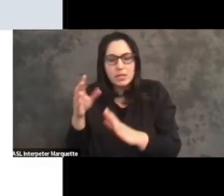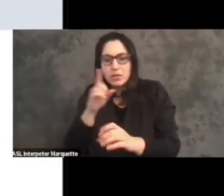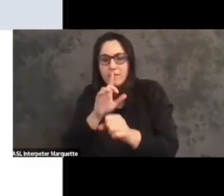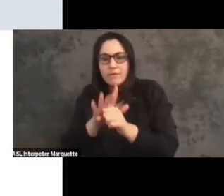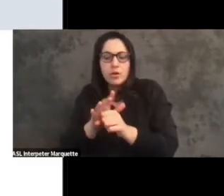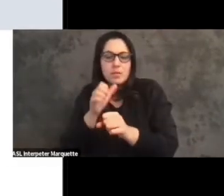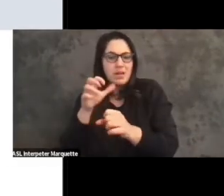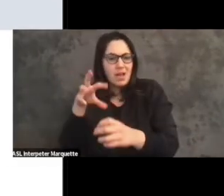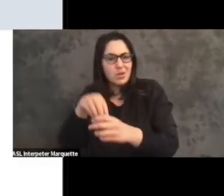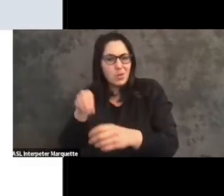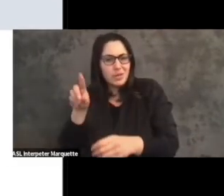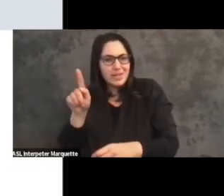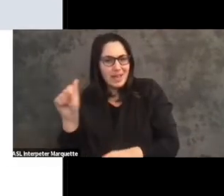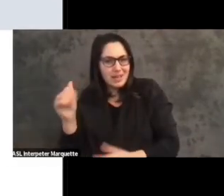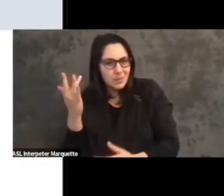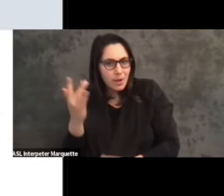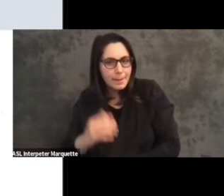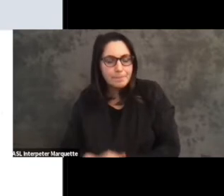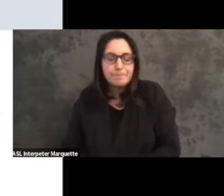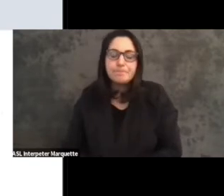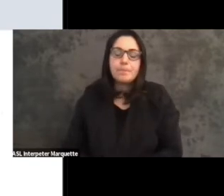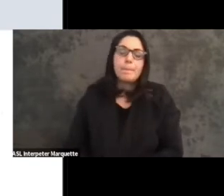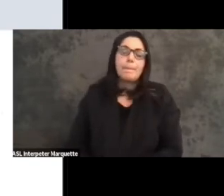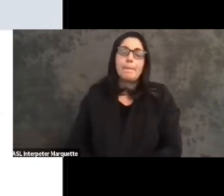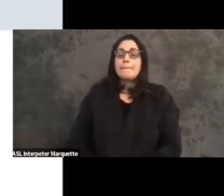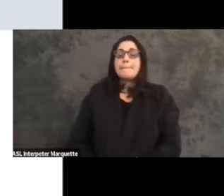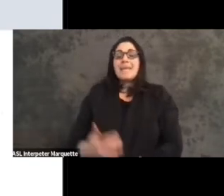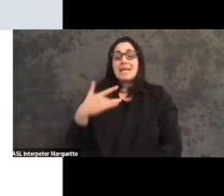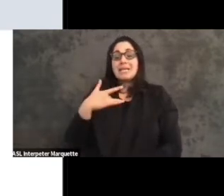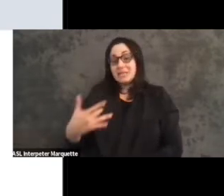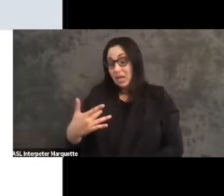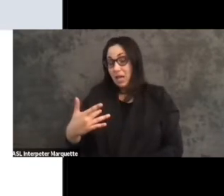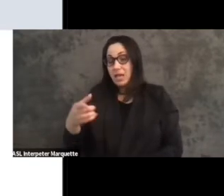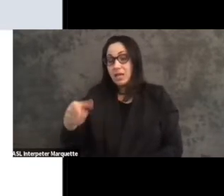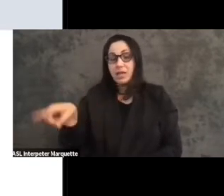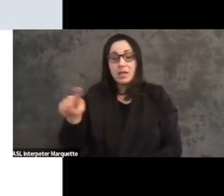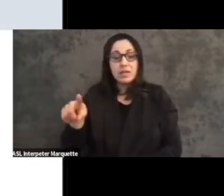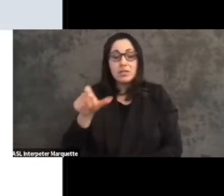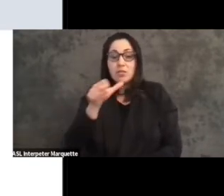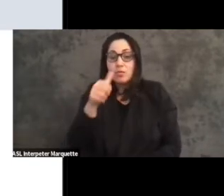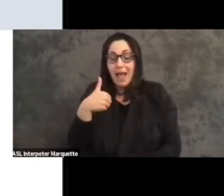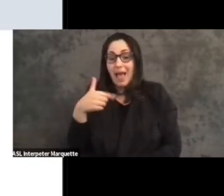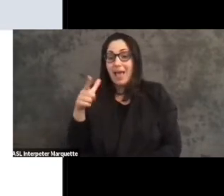without lab confirm test result hurts patients? Other than we're not including that data,